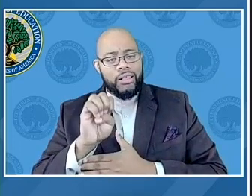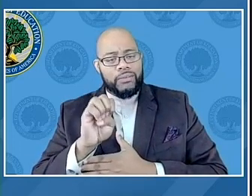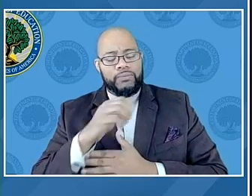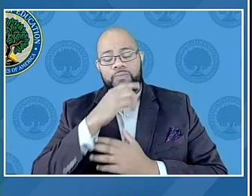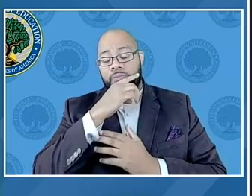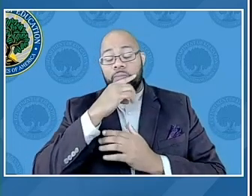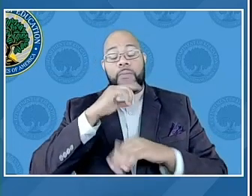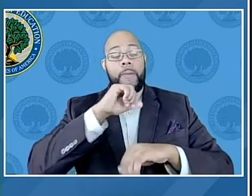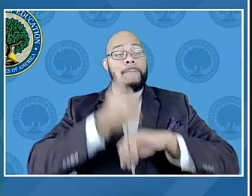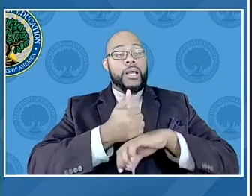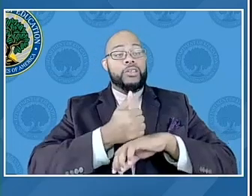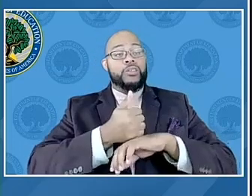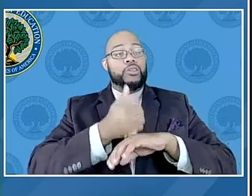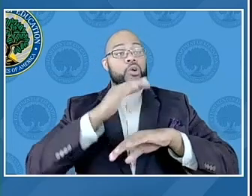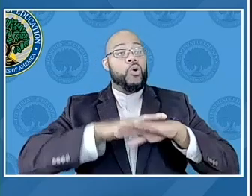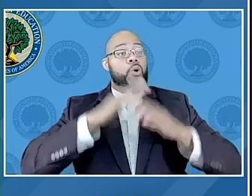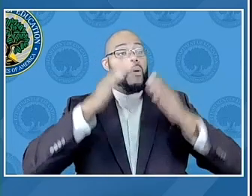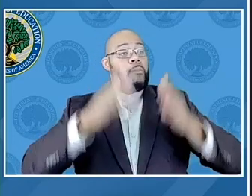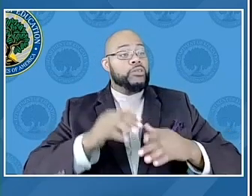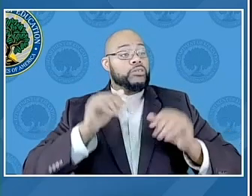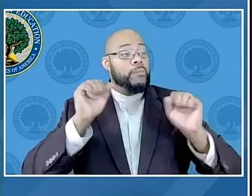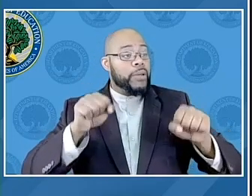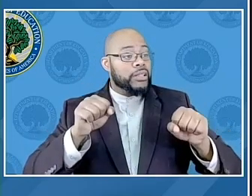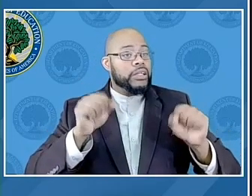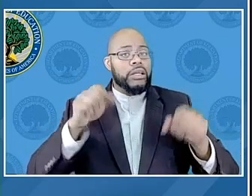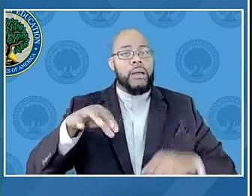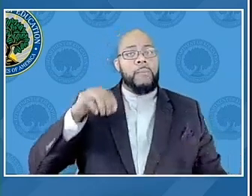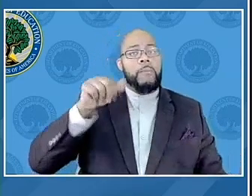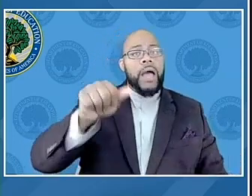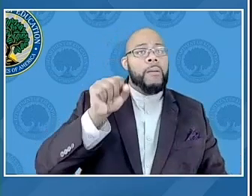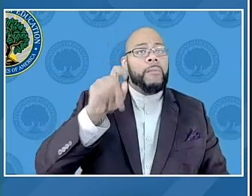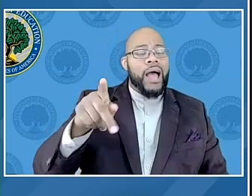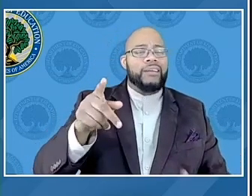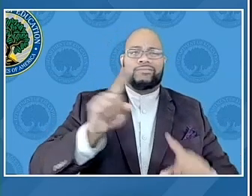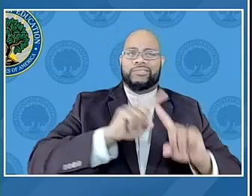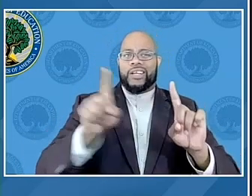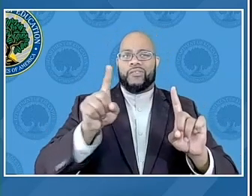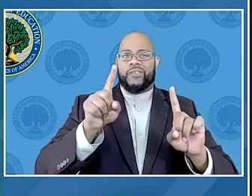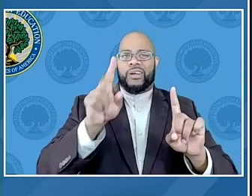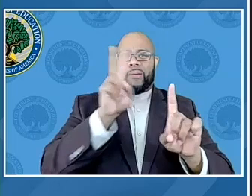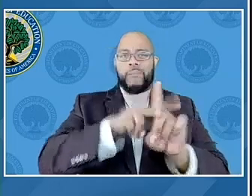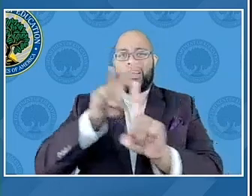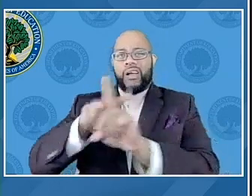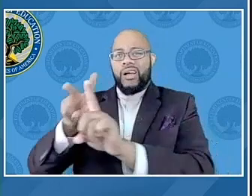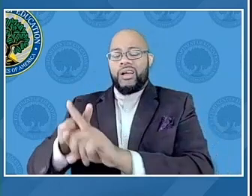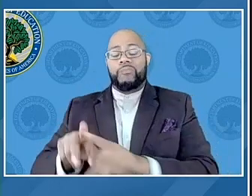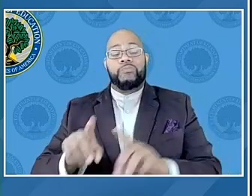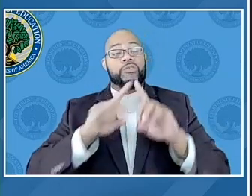ability and willingness to repay the loan. I feel like the Department has information